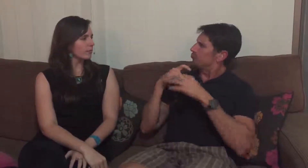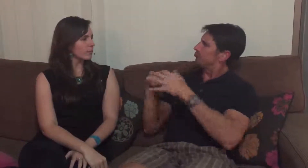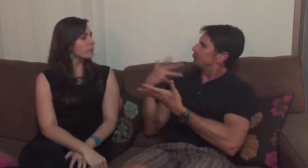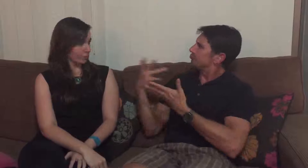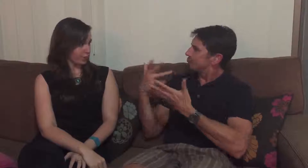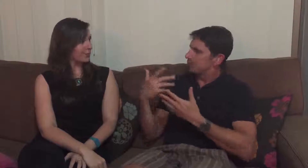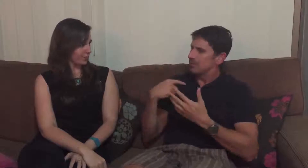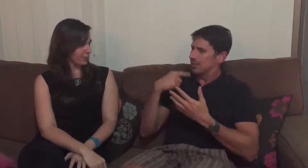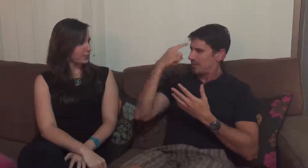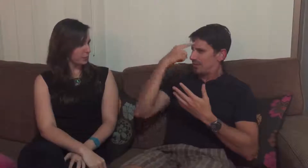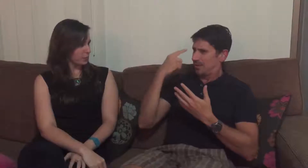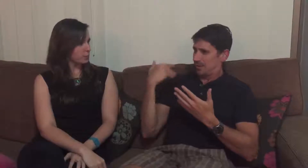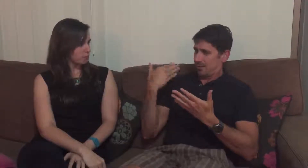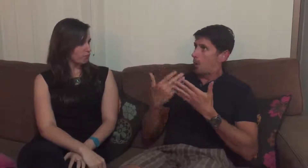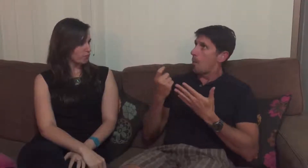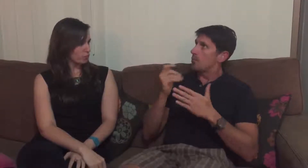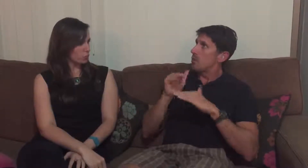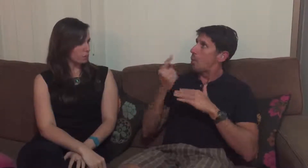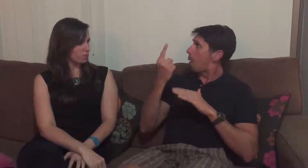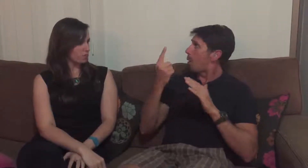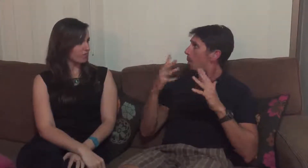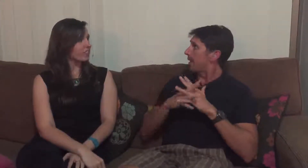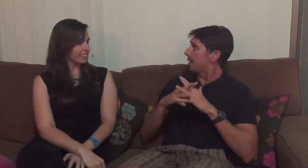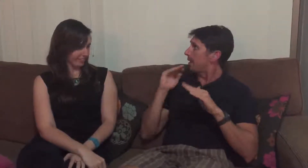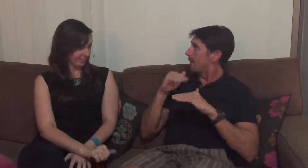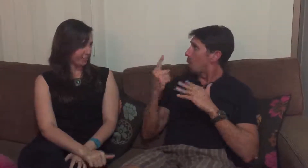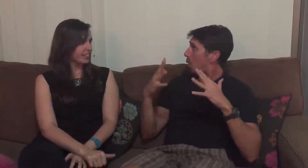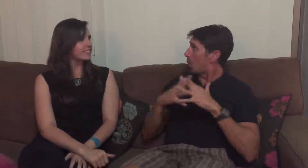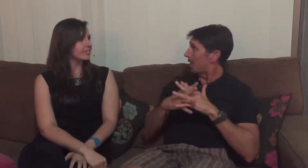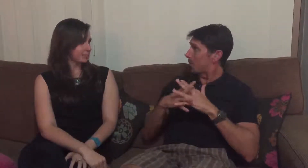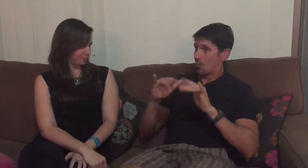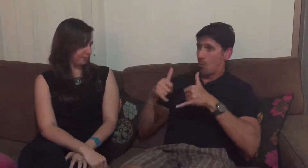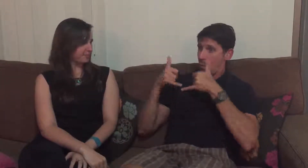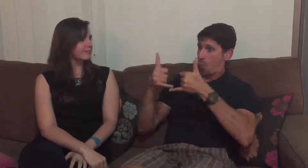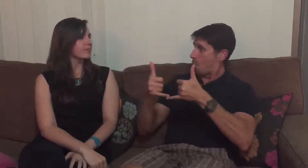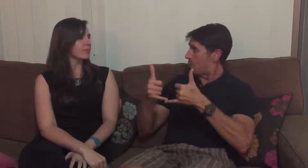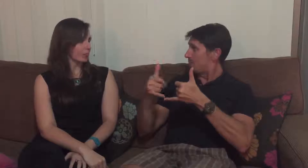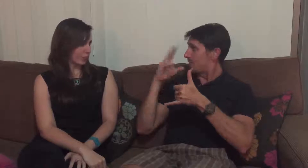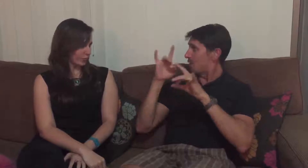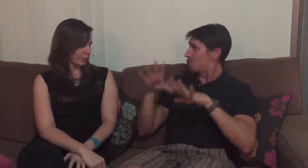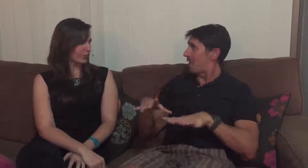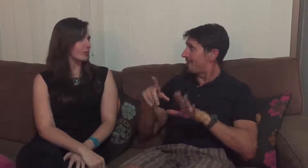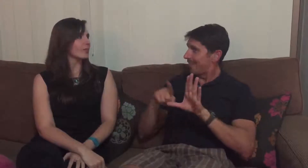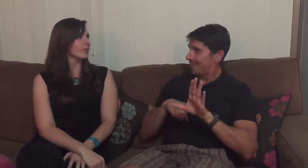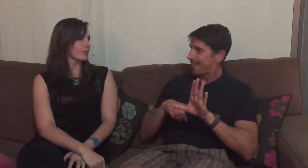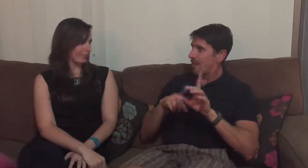It's just been over one week since you received your award as Young Australian of the Year.